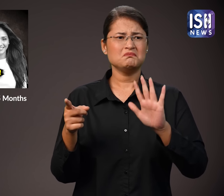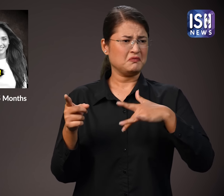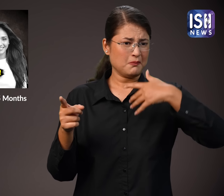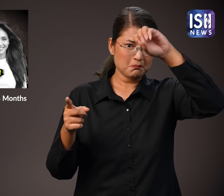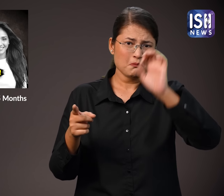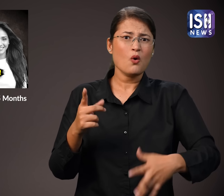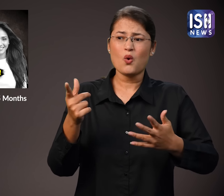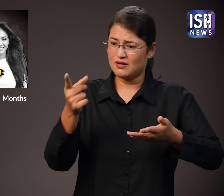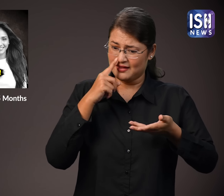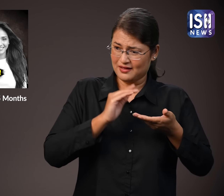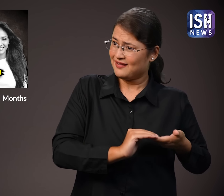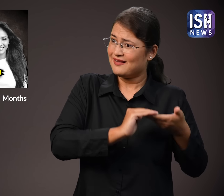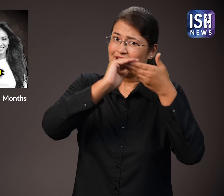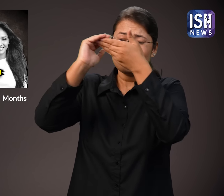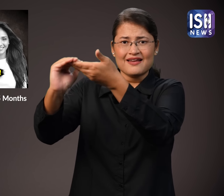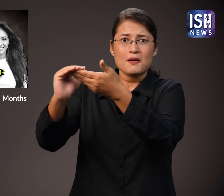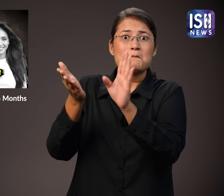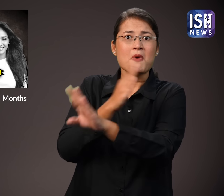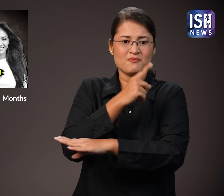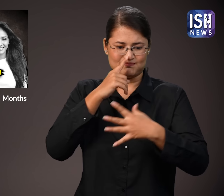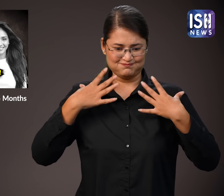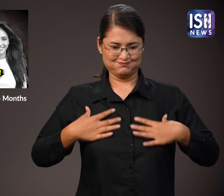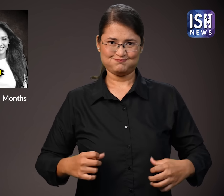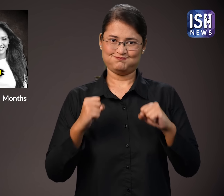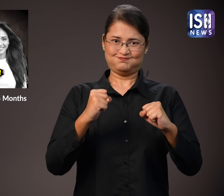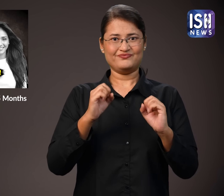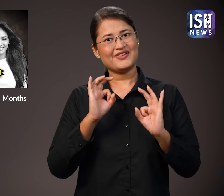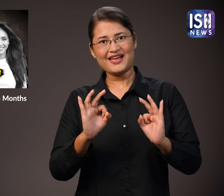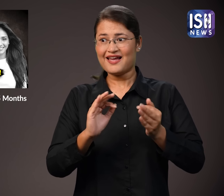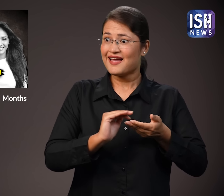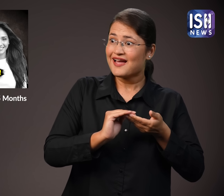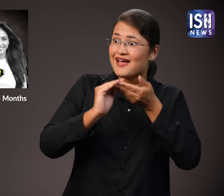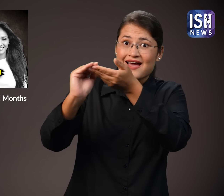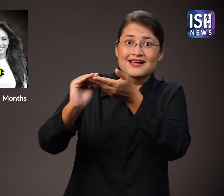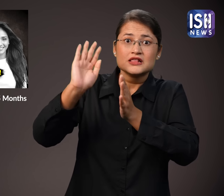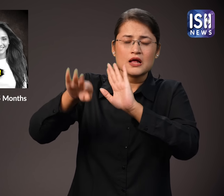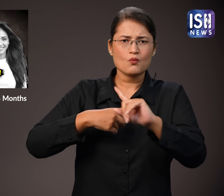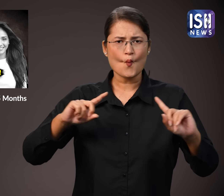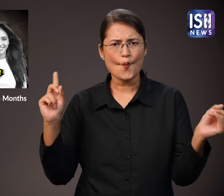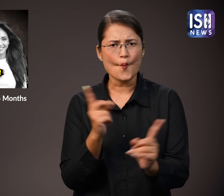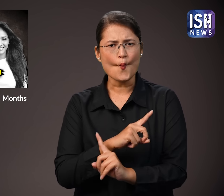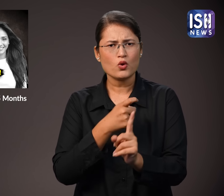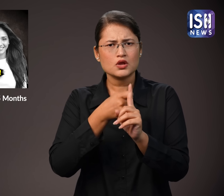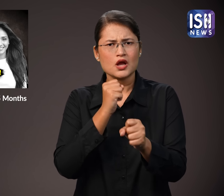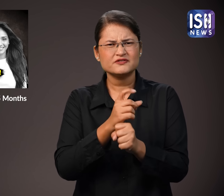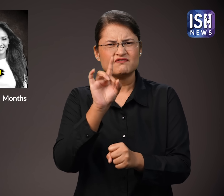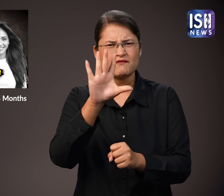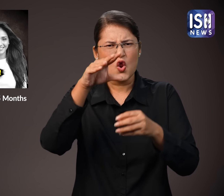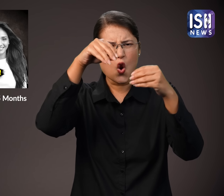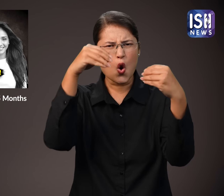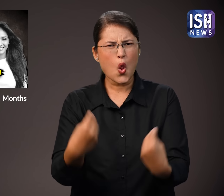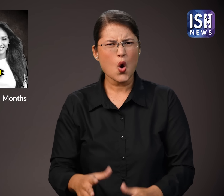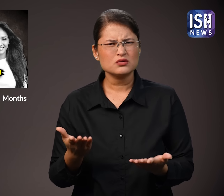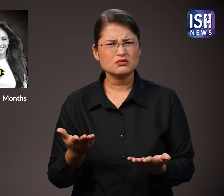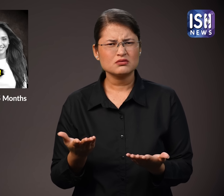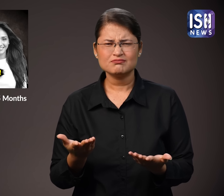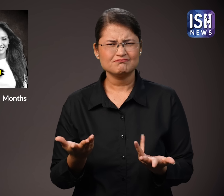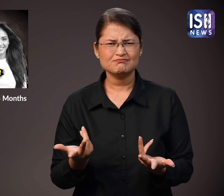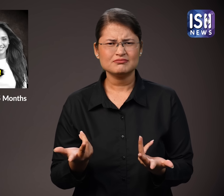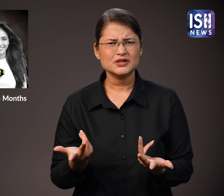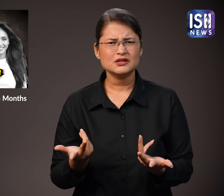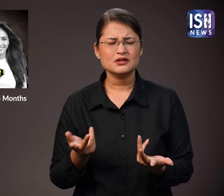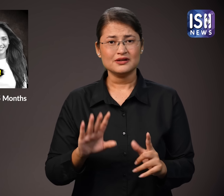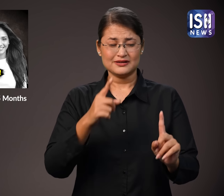It was heartbreaking to see that she was healthy before marriage, but after getting married, she lost 15 kg.